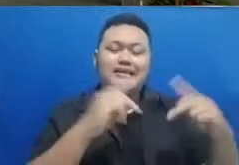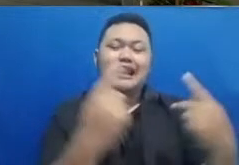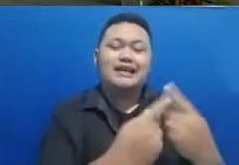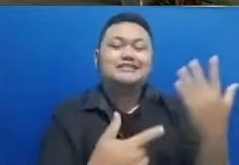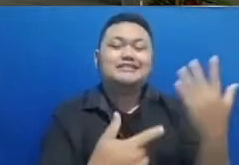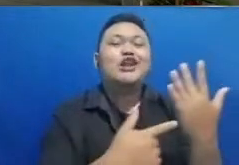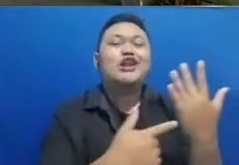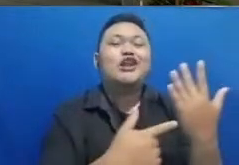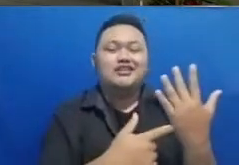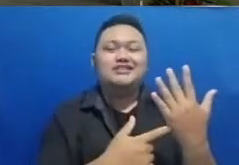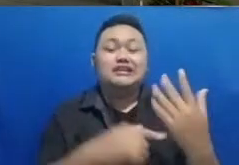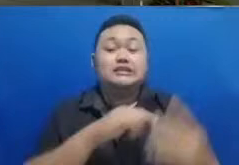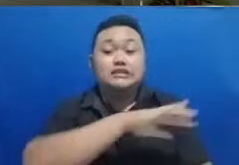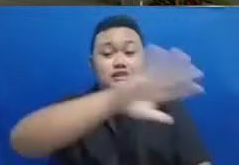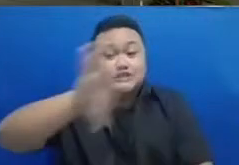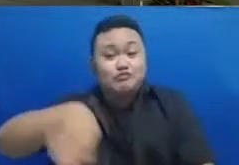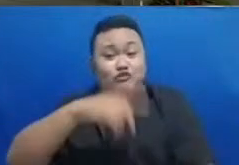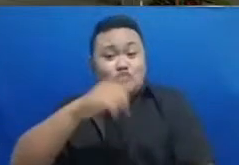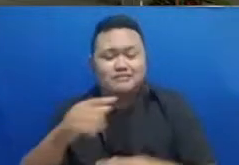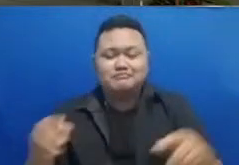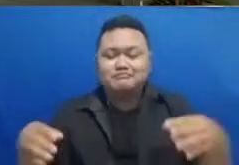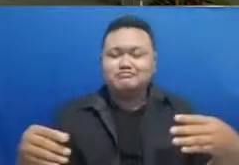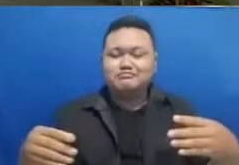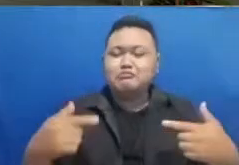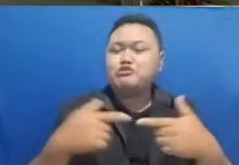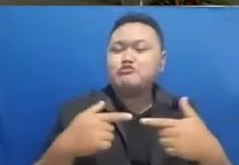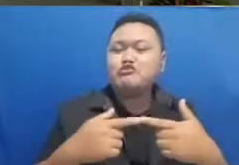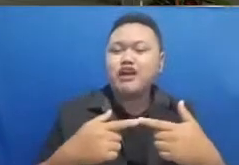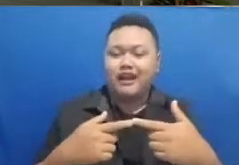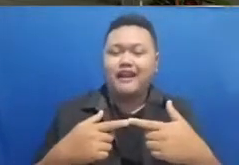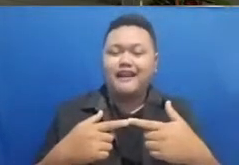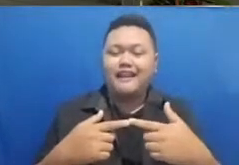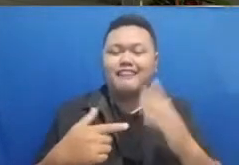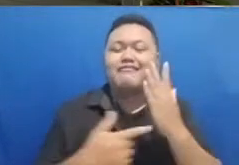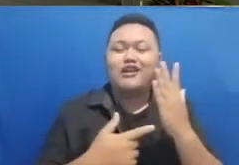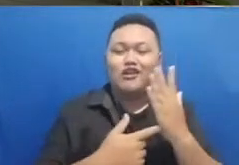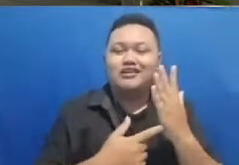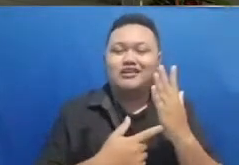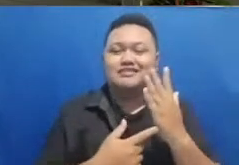technologies related to the ability of non-technical and the ability of non-technical as the father of the mother can